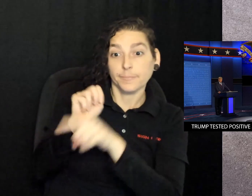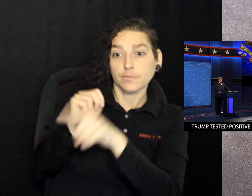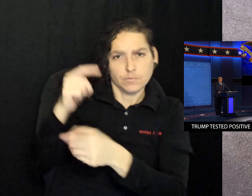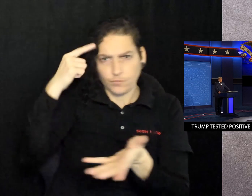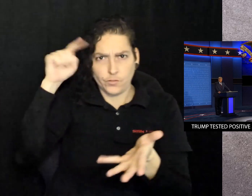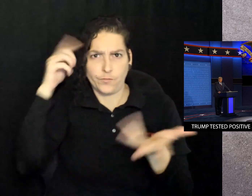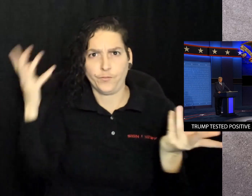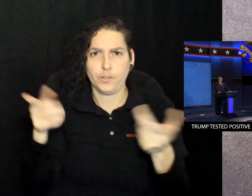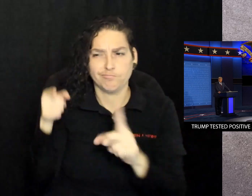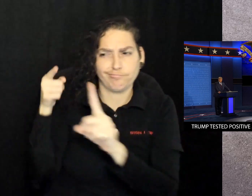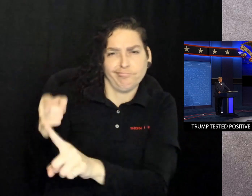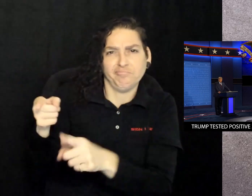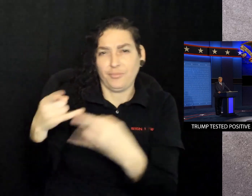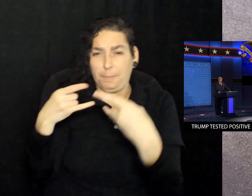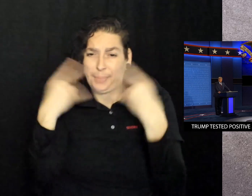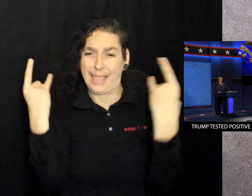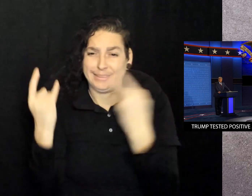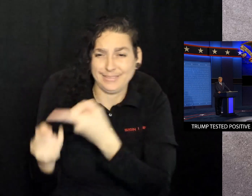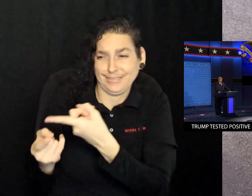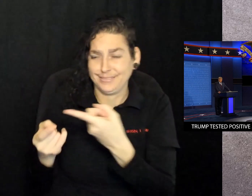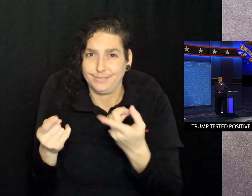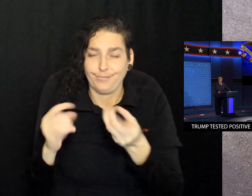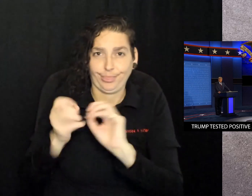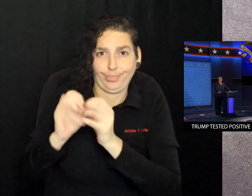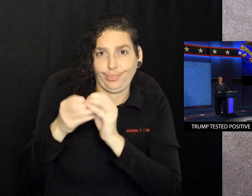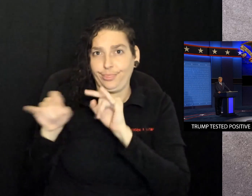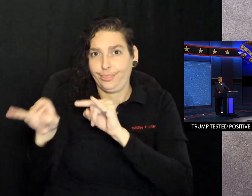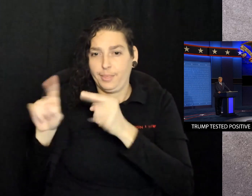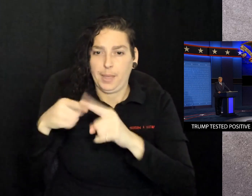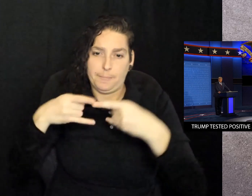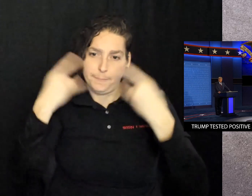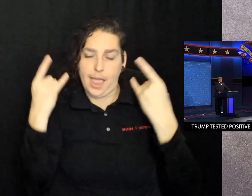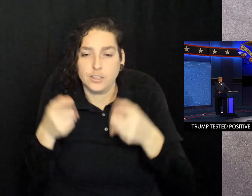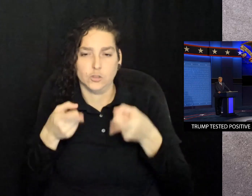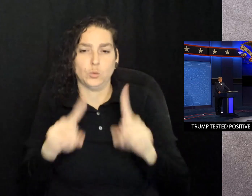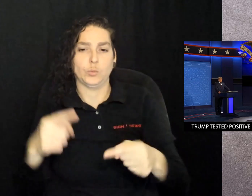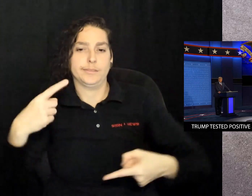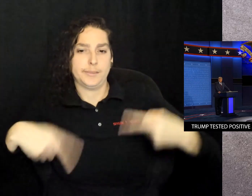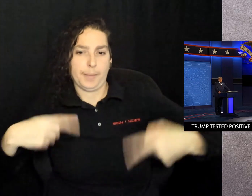if you recall during the debate Trump made fun of Biden for wearing a mask